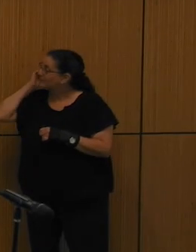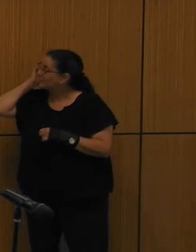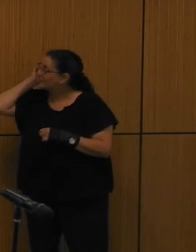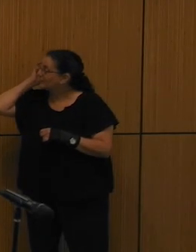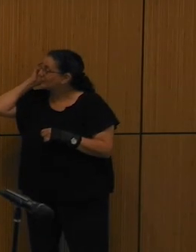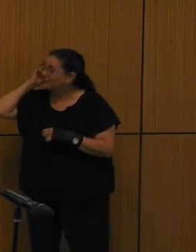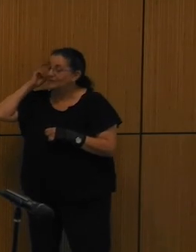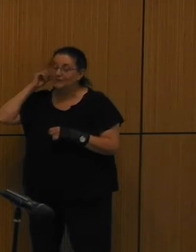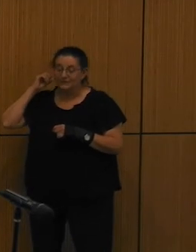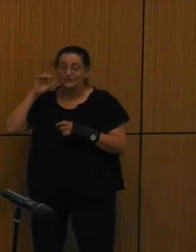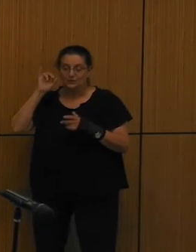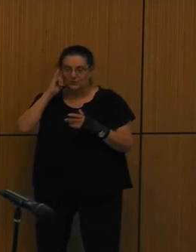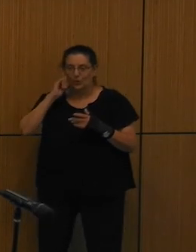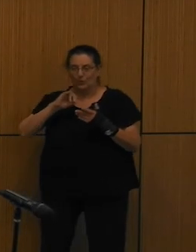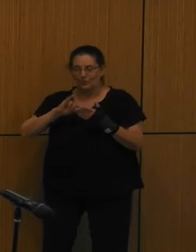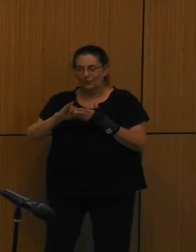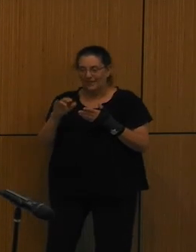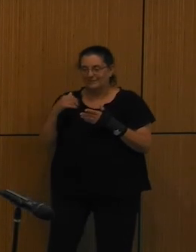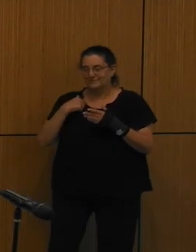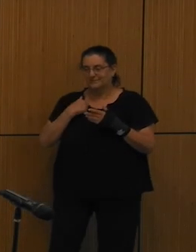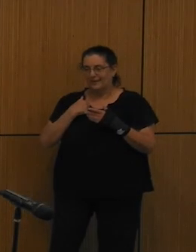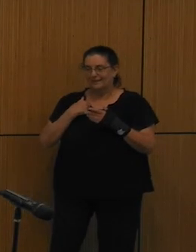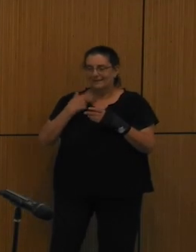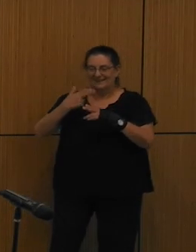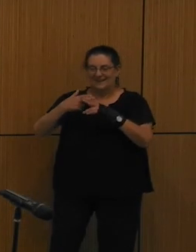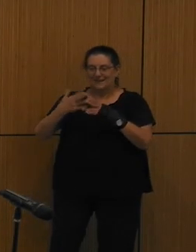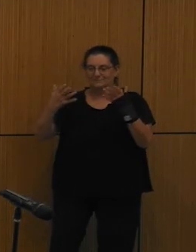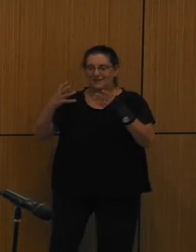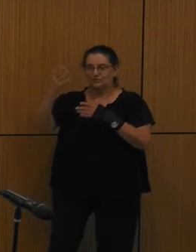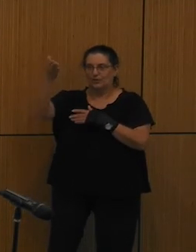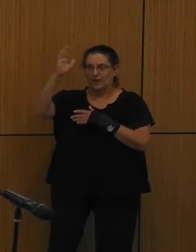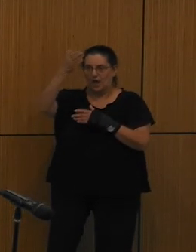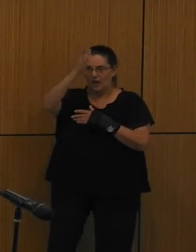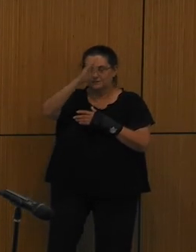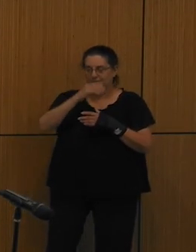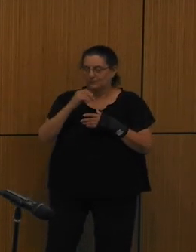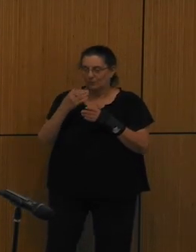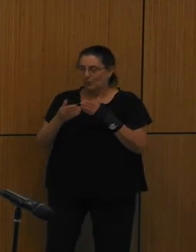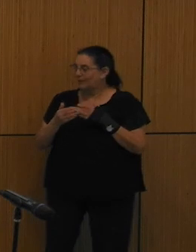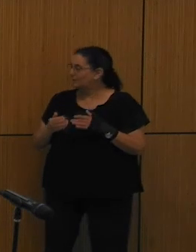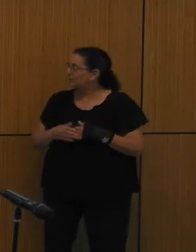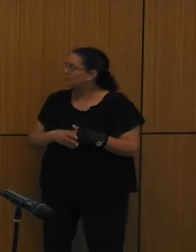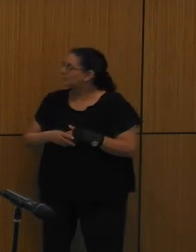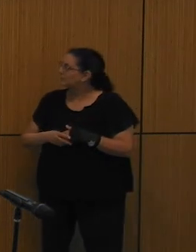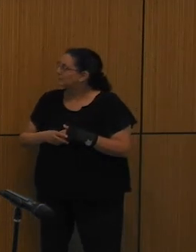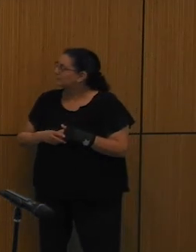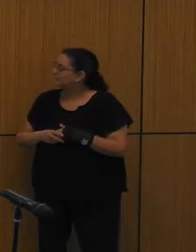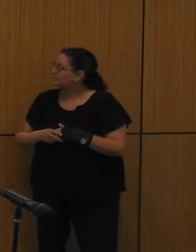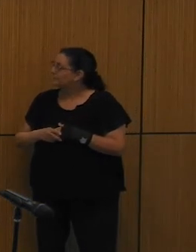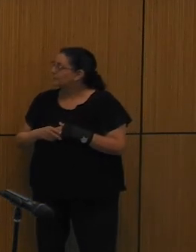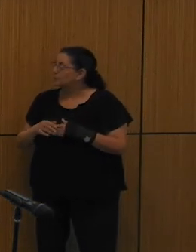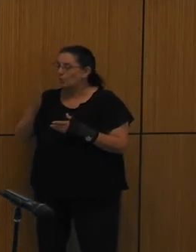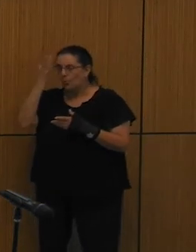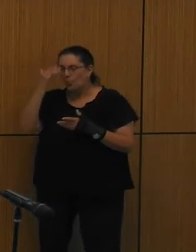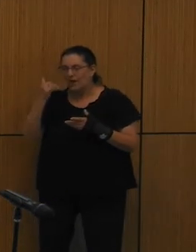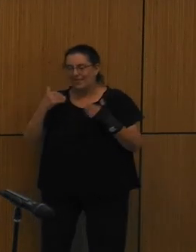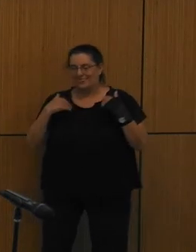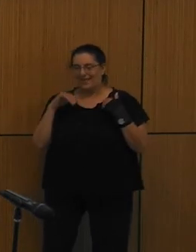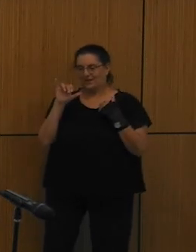But you get them you get the point. This yolk. Why. So that to me that's the big beauty